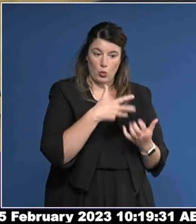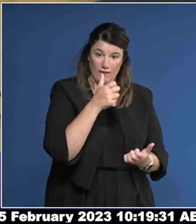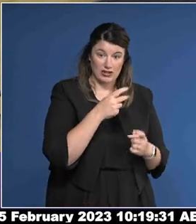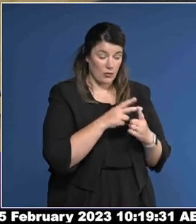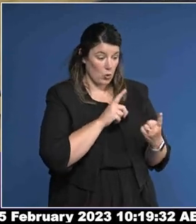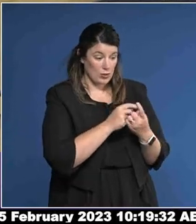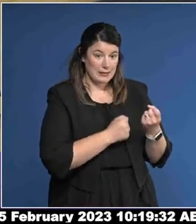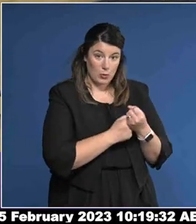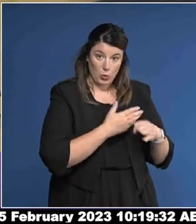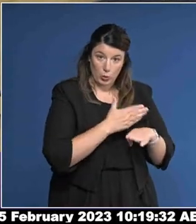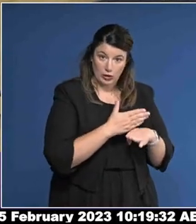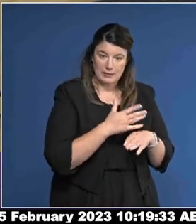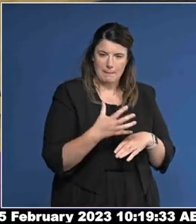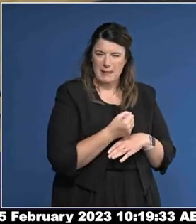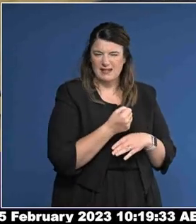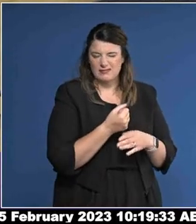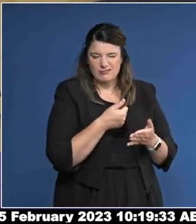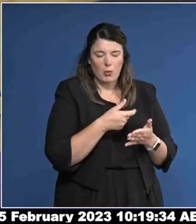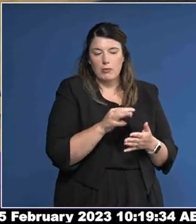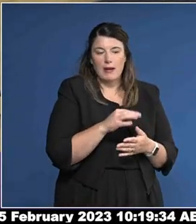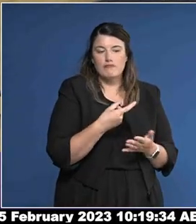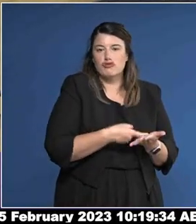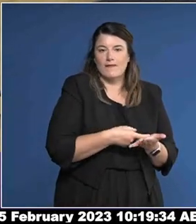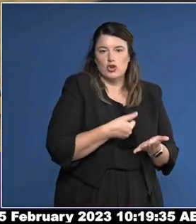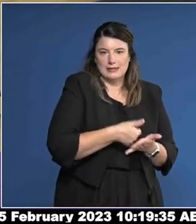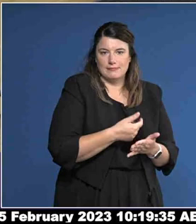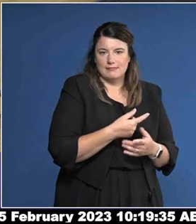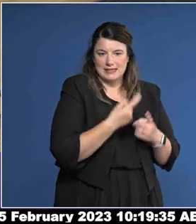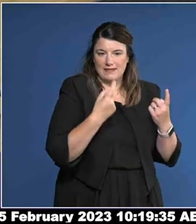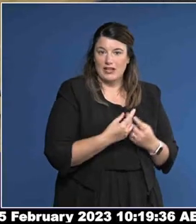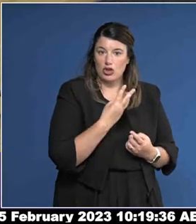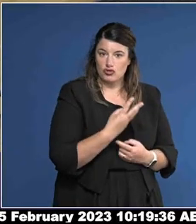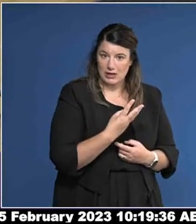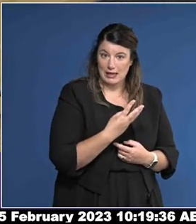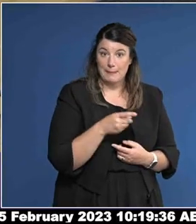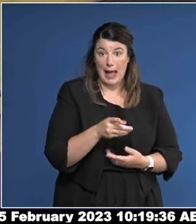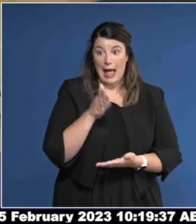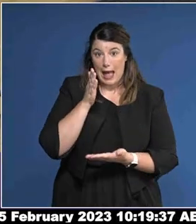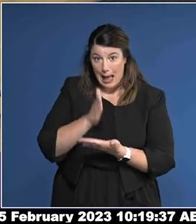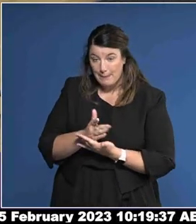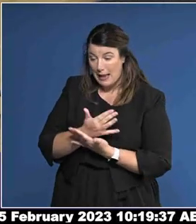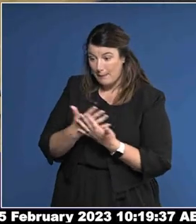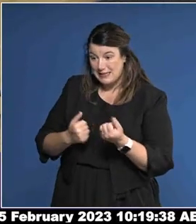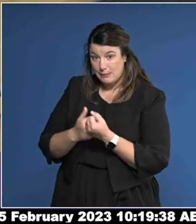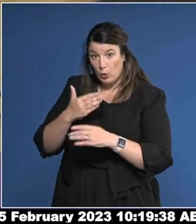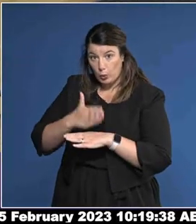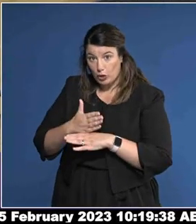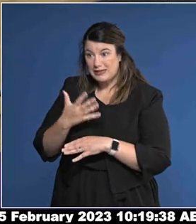that they have a Certificate III? That's correct. But only 11 per cent of the direct support workers have a Certificate It's preferred.